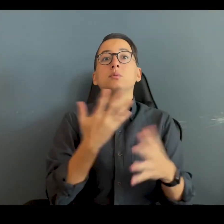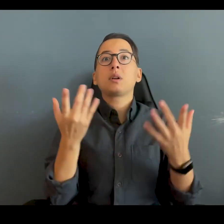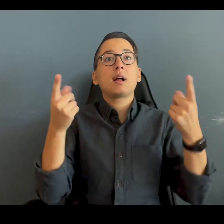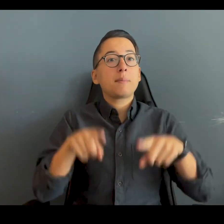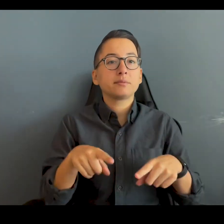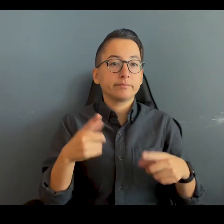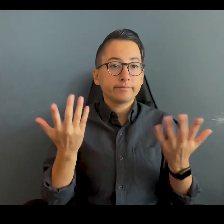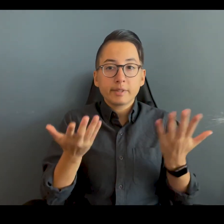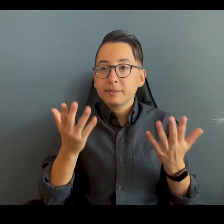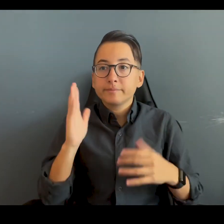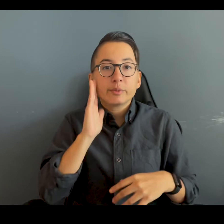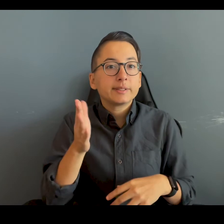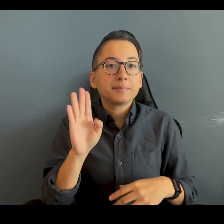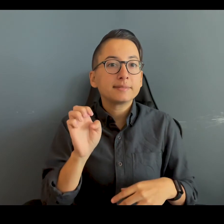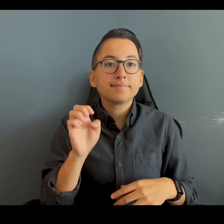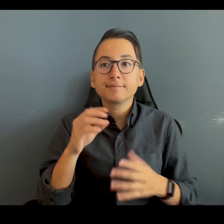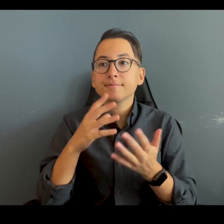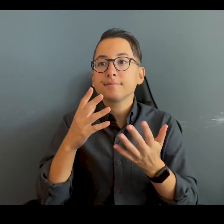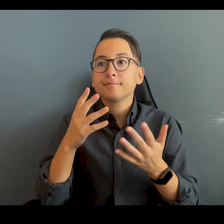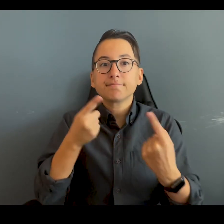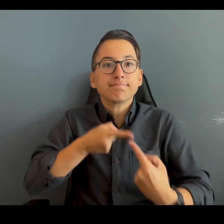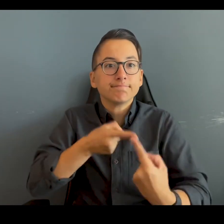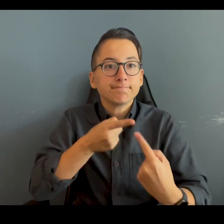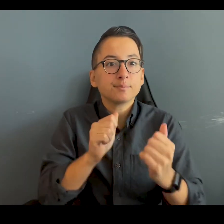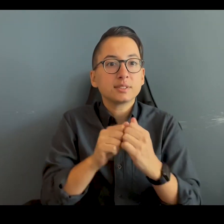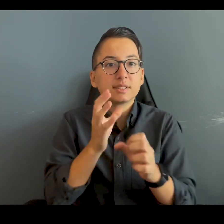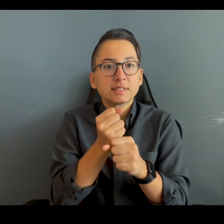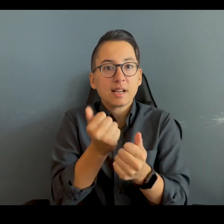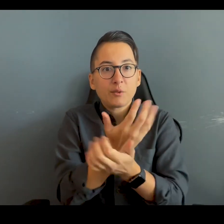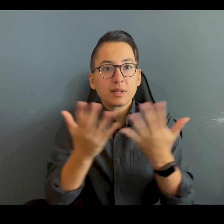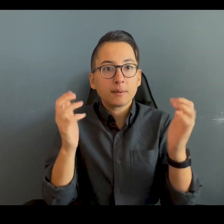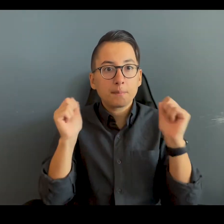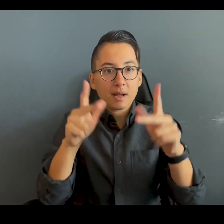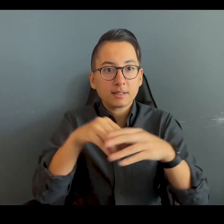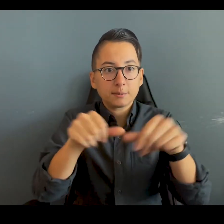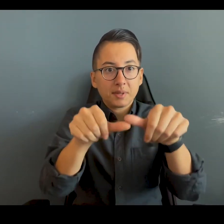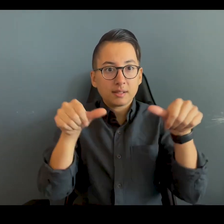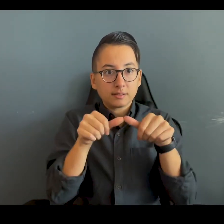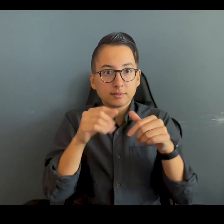at some point! The worst thing that can happen is probably some struggles and facing barriers to get